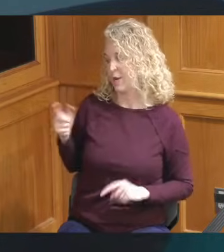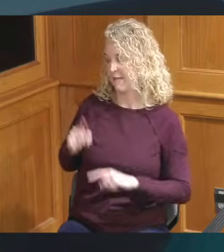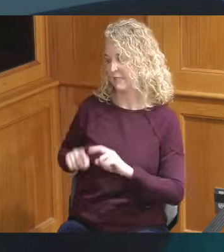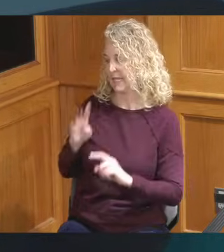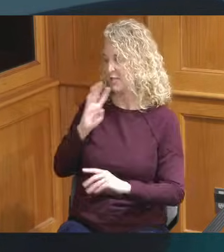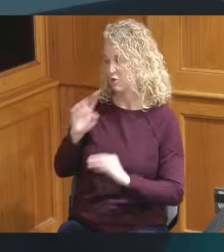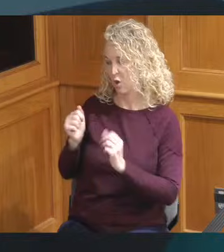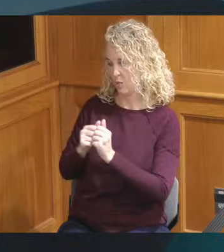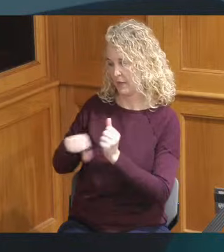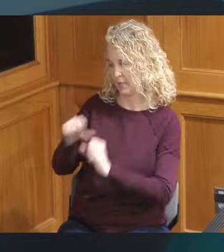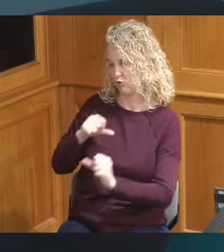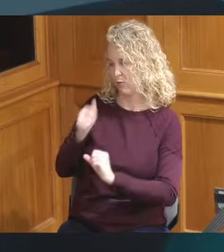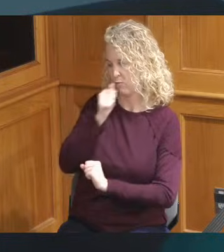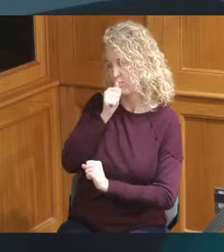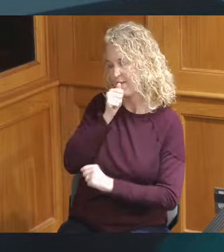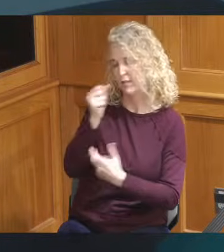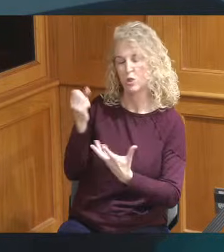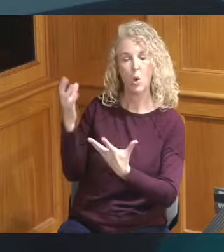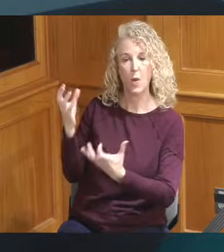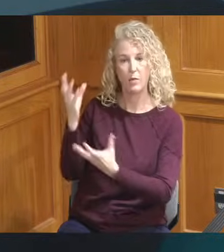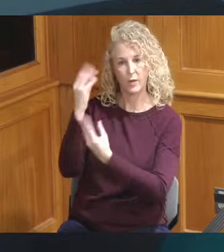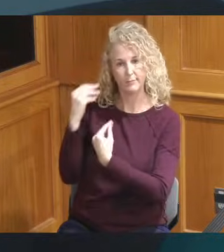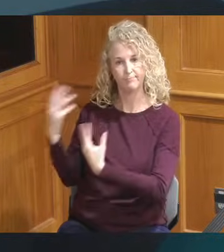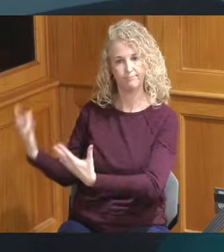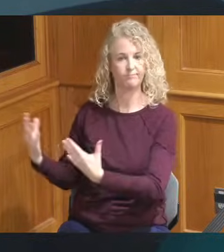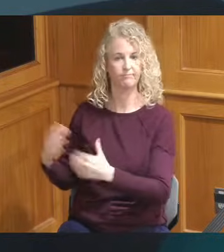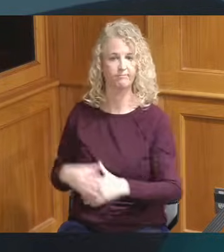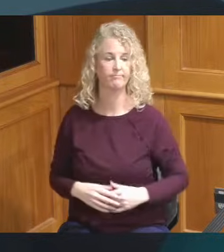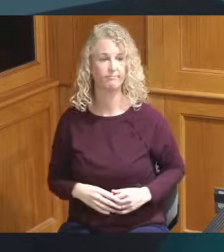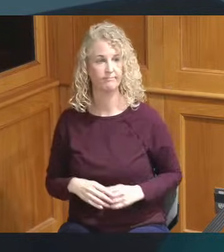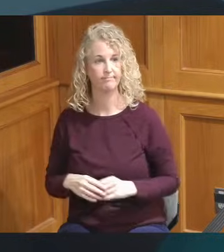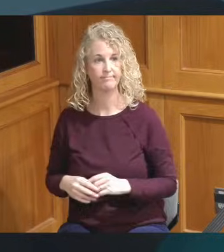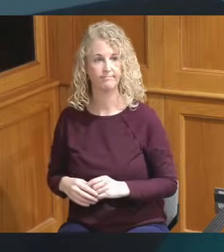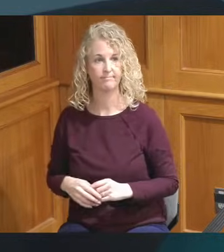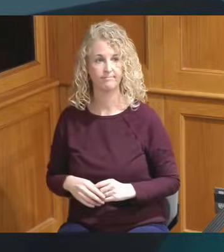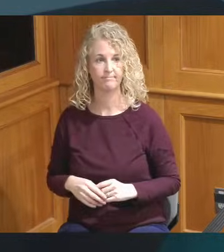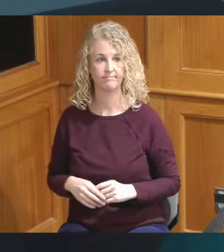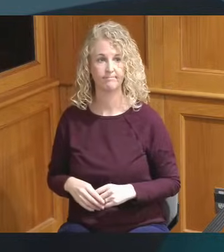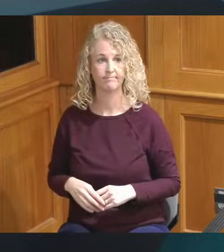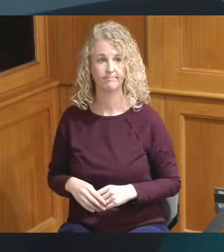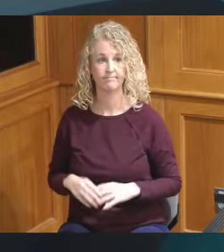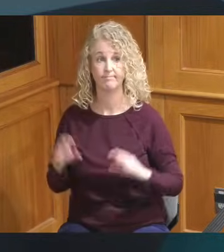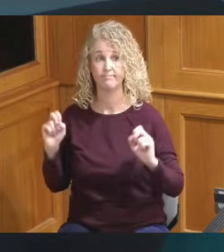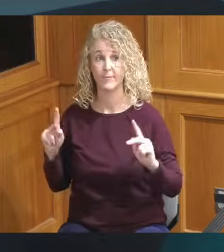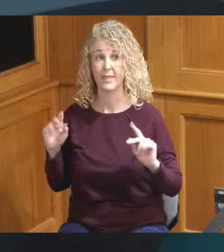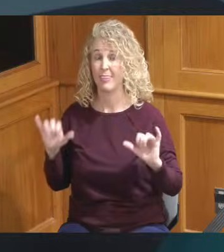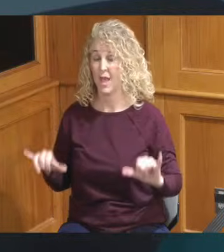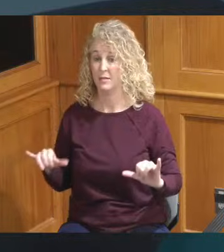wanted to make sure that that was articulated and highlighted. So those are the things that